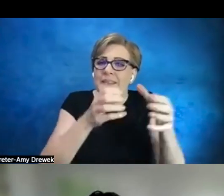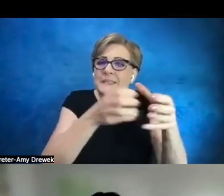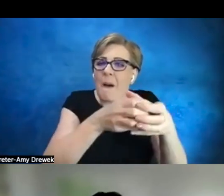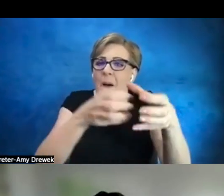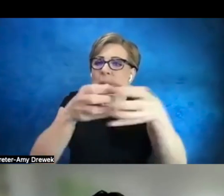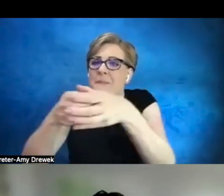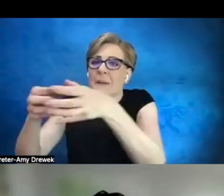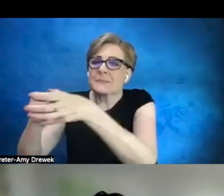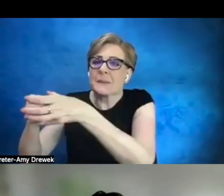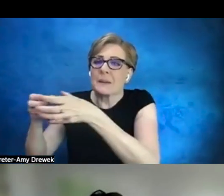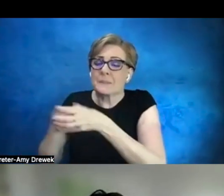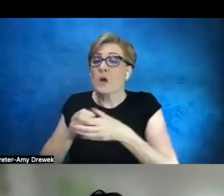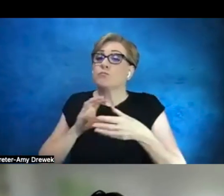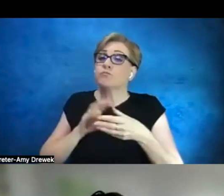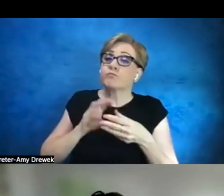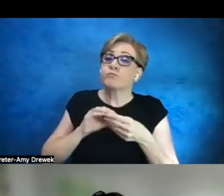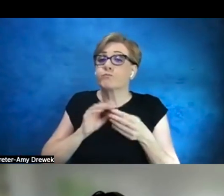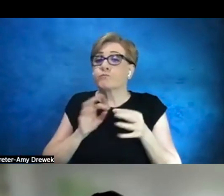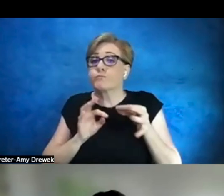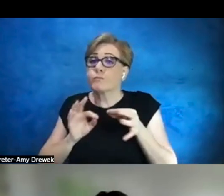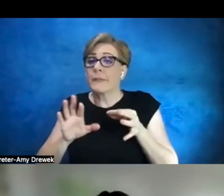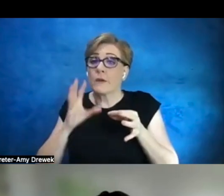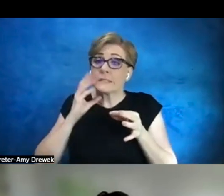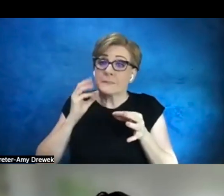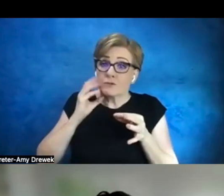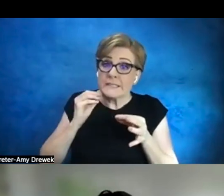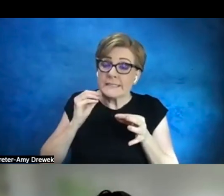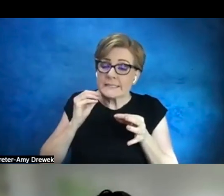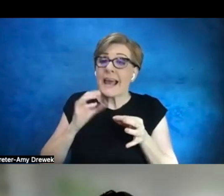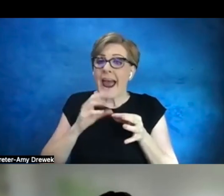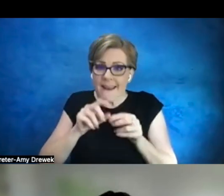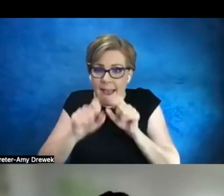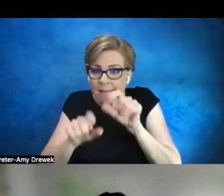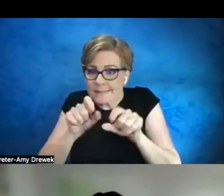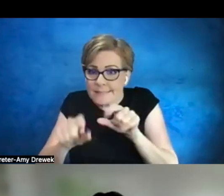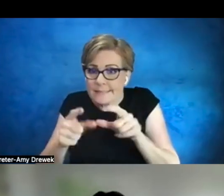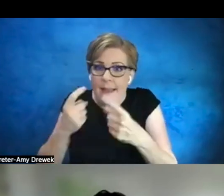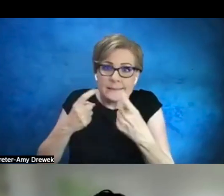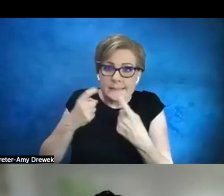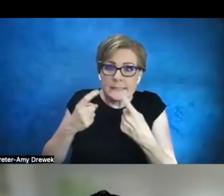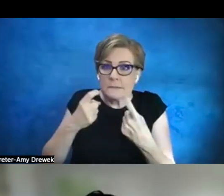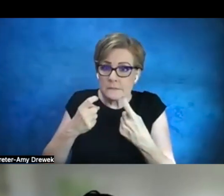and asking questions of the young people so that they can learn what an interview